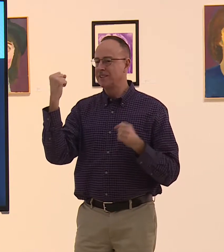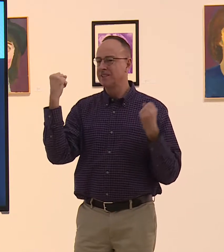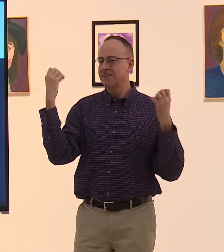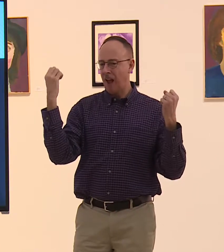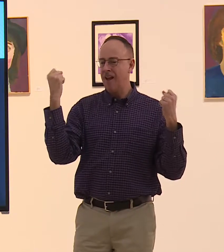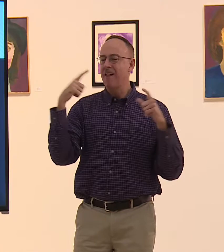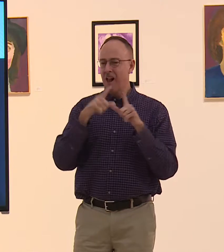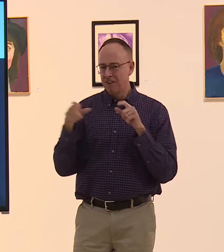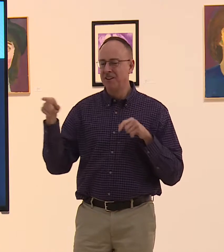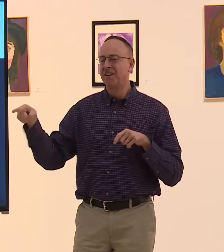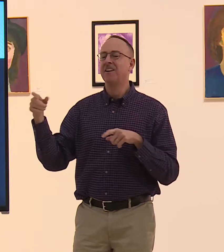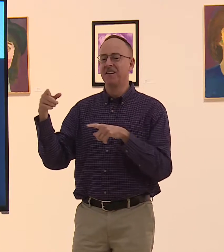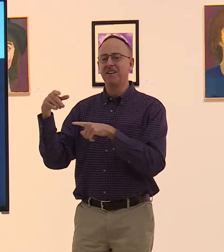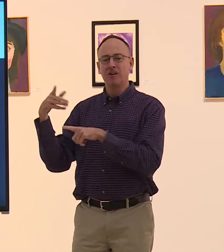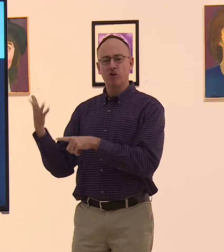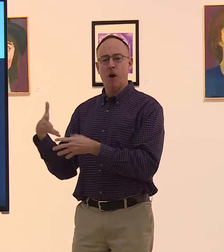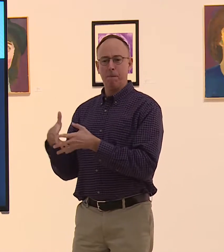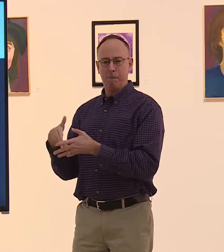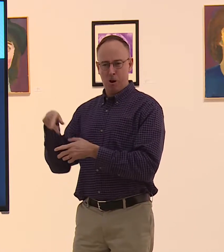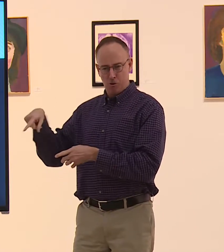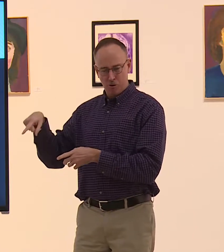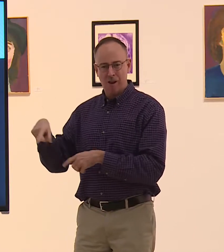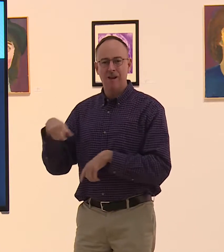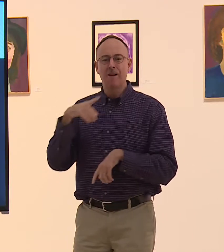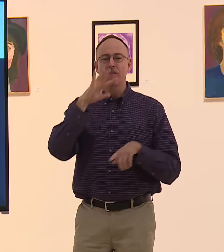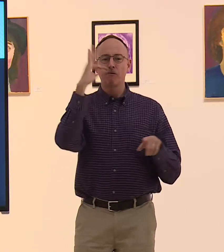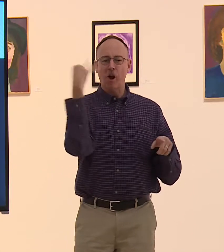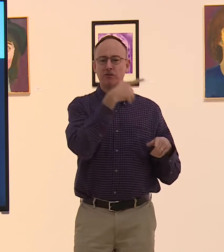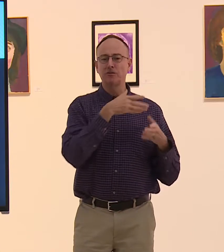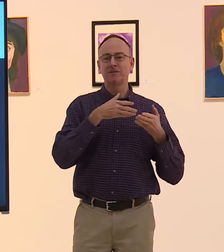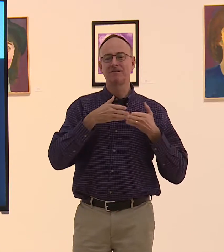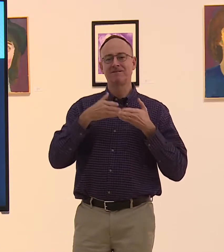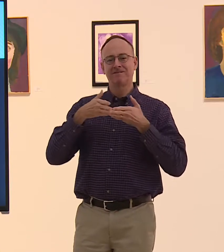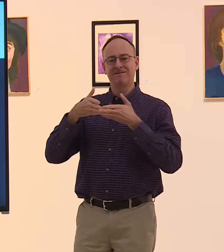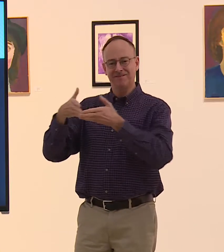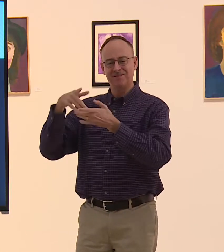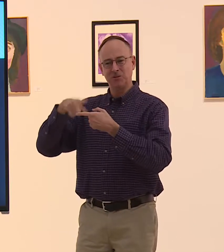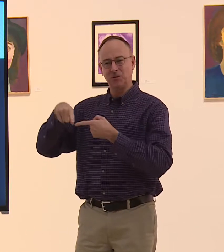and that idea is here in this art.